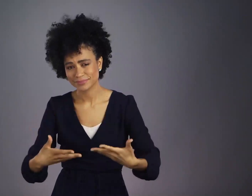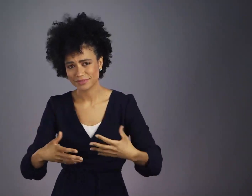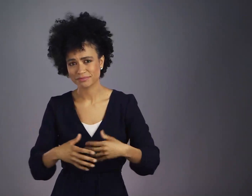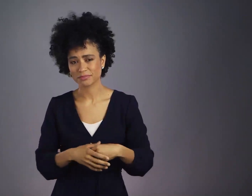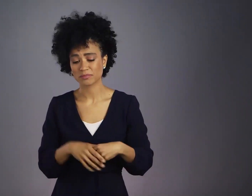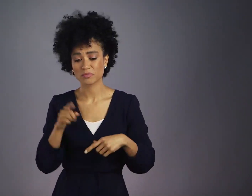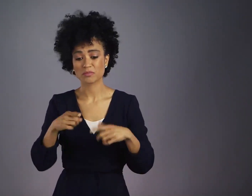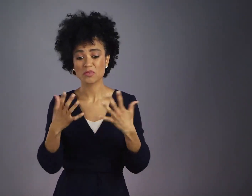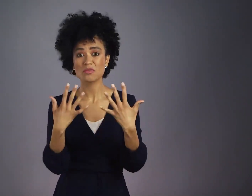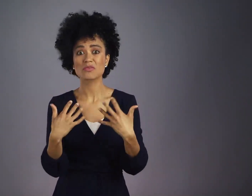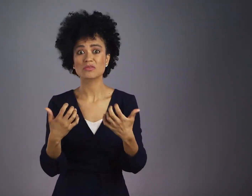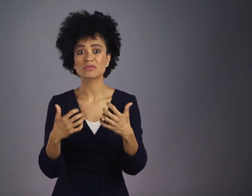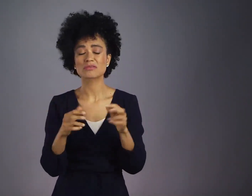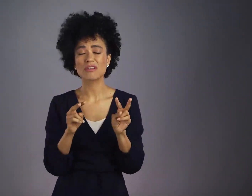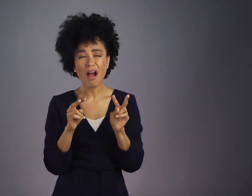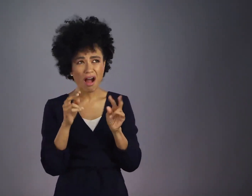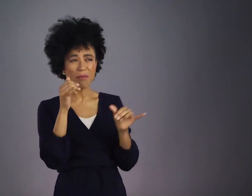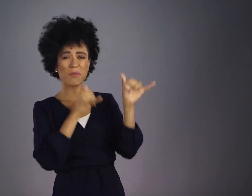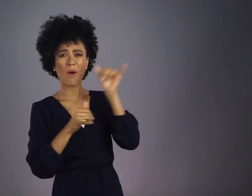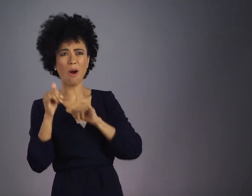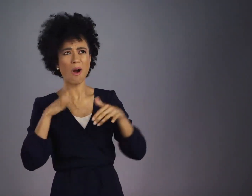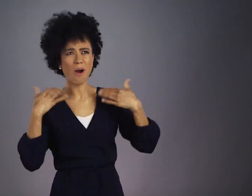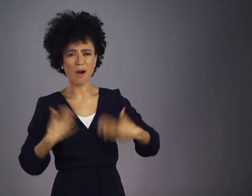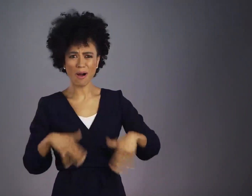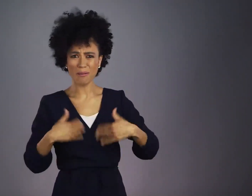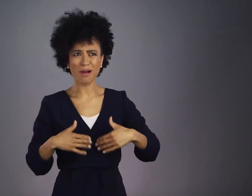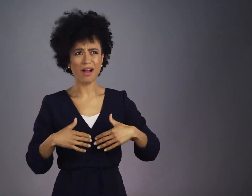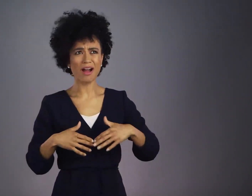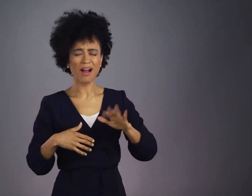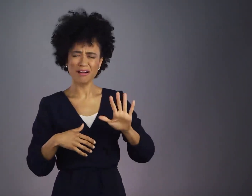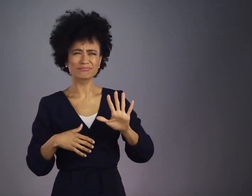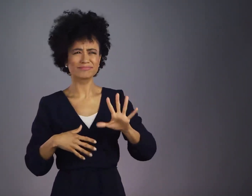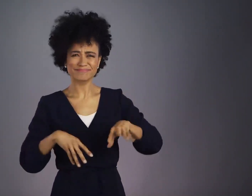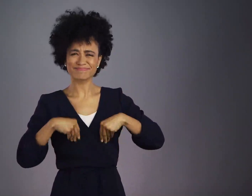His action met widespread approval,